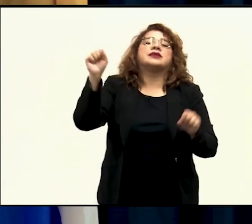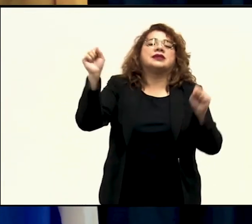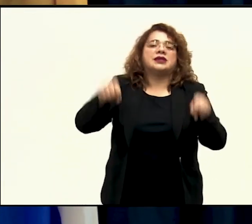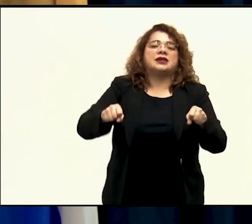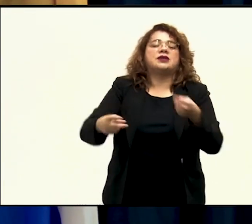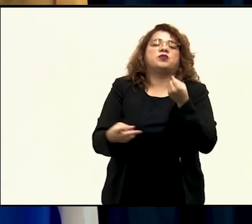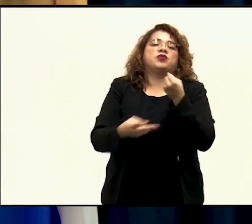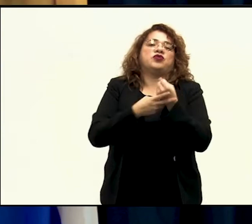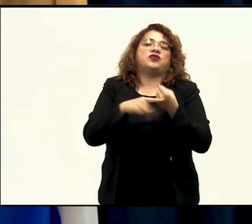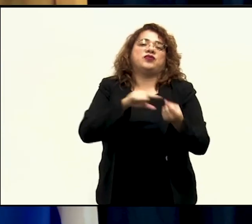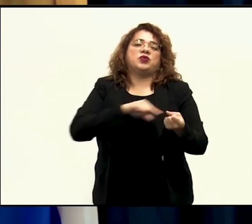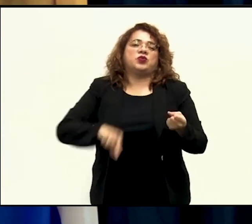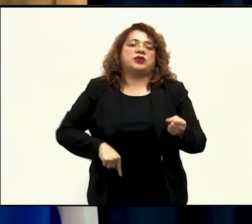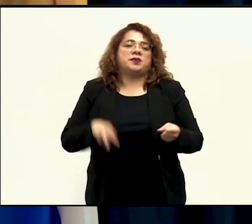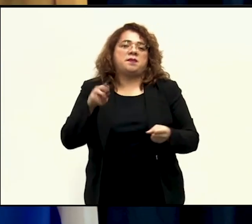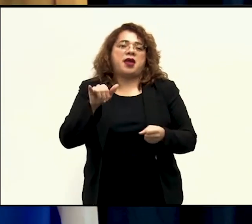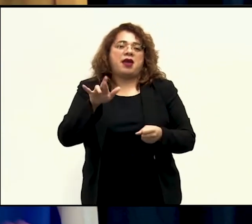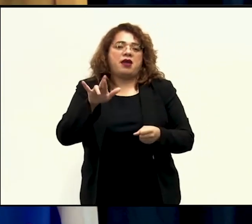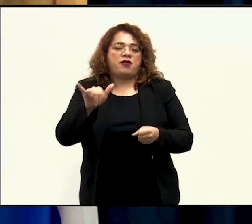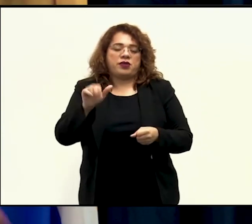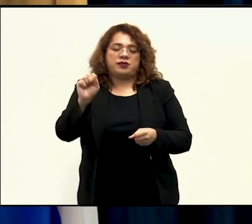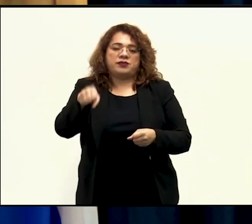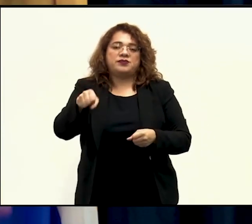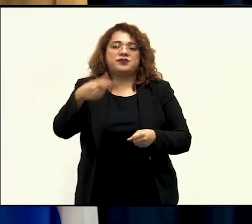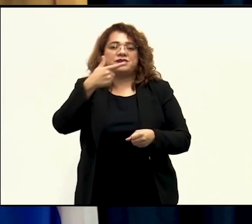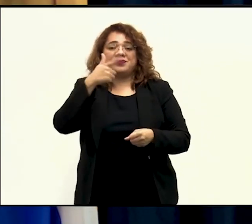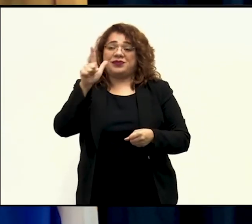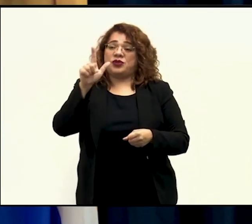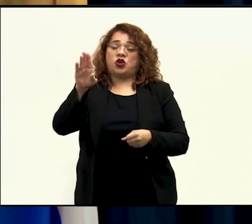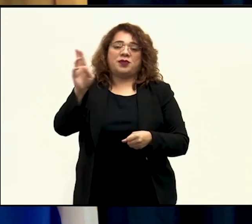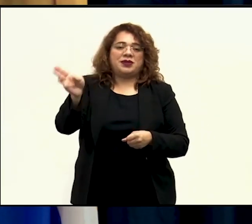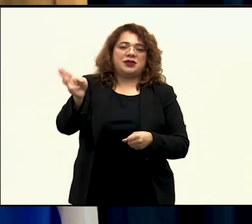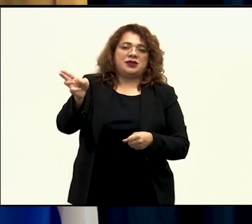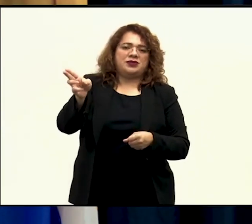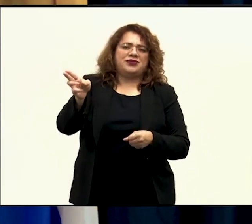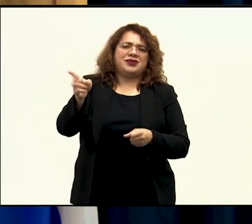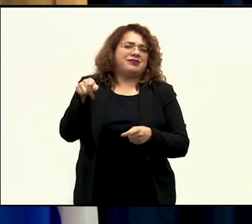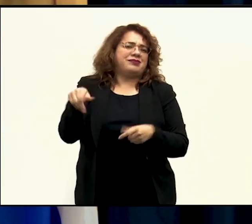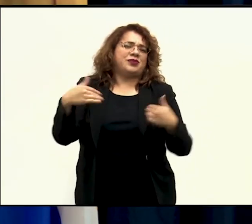I think it's an important part of not just like Long Beach history but of the history